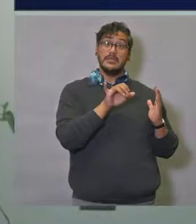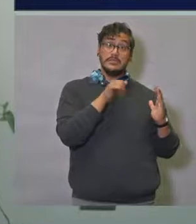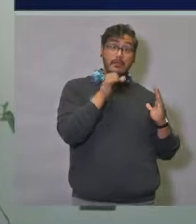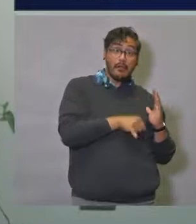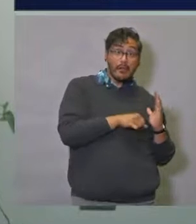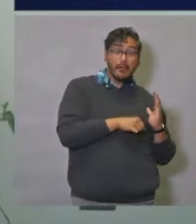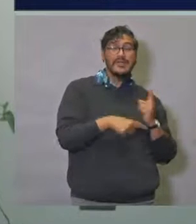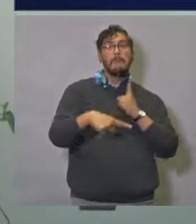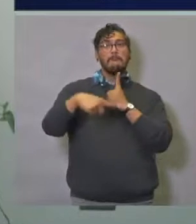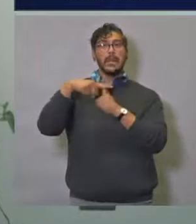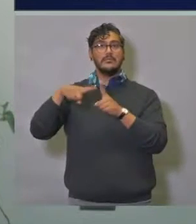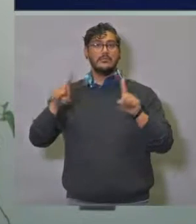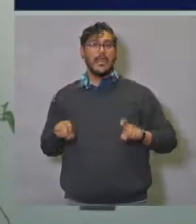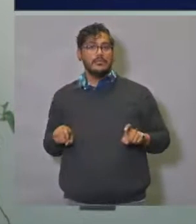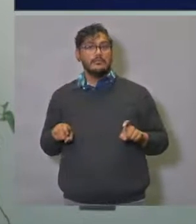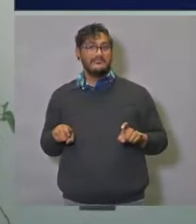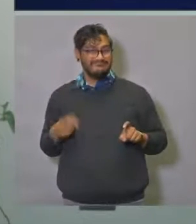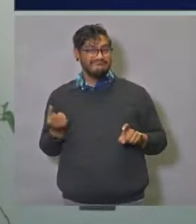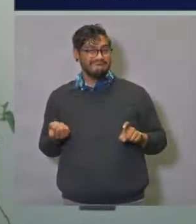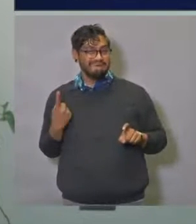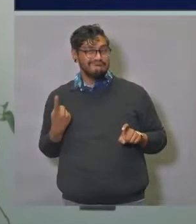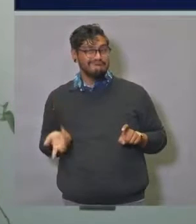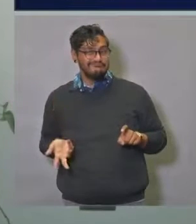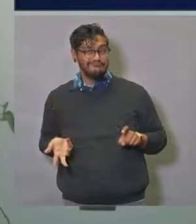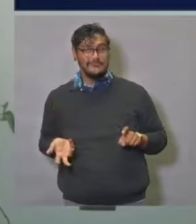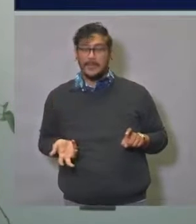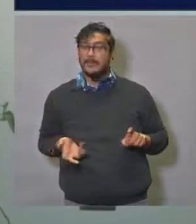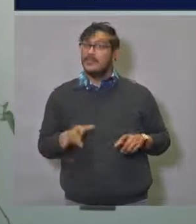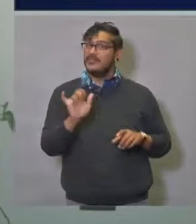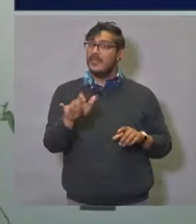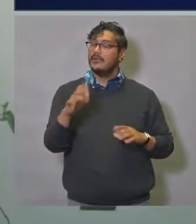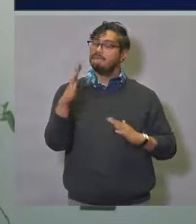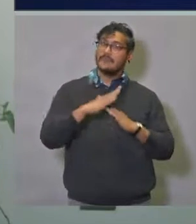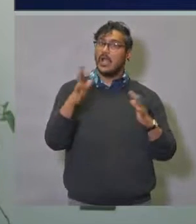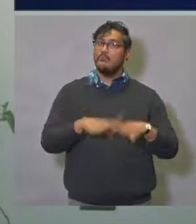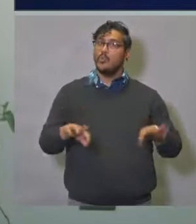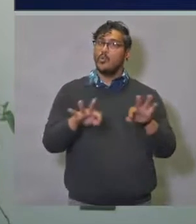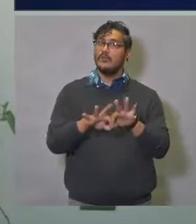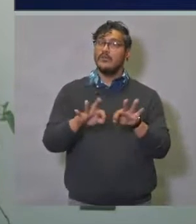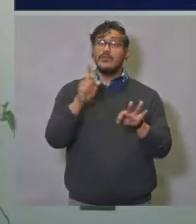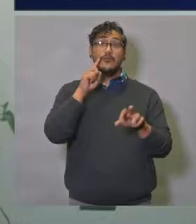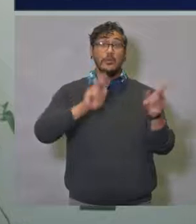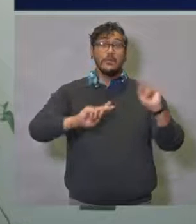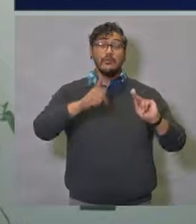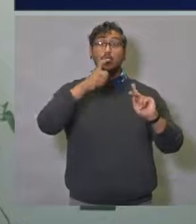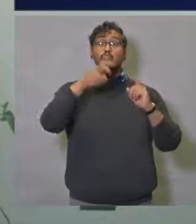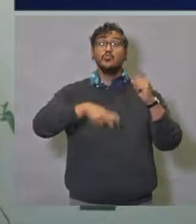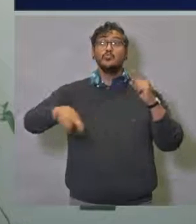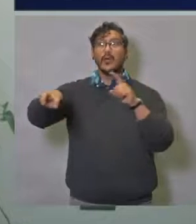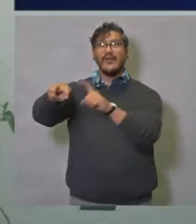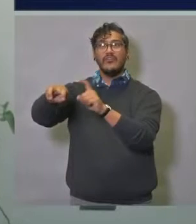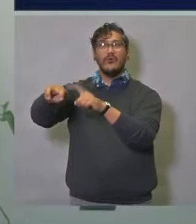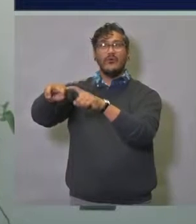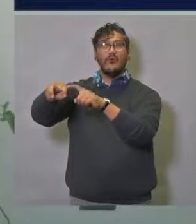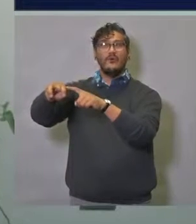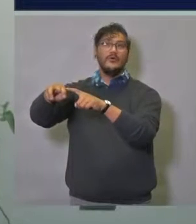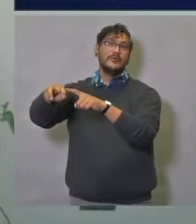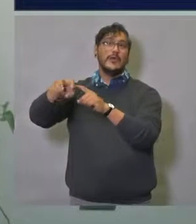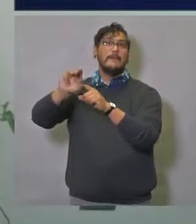THIS IS IN ADDITION TO THE 10 DAY QUARANTINE. THIS IS PARTICULARLY IMPORTANT FOR THOSE WHO TRAVELED TO PLACES